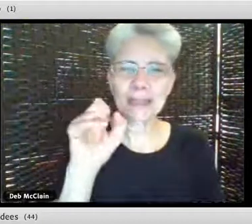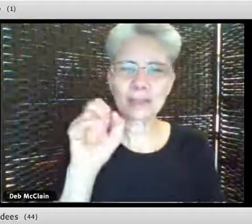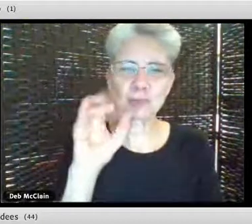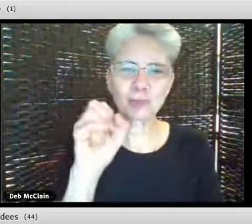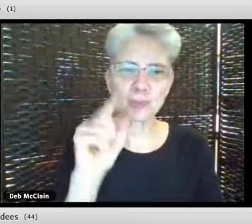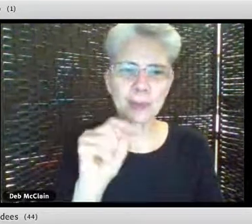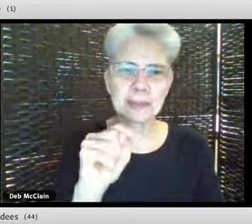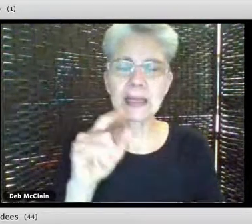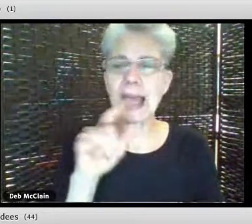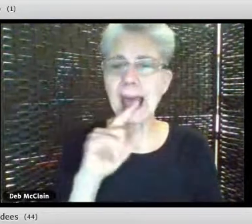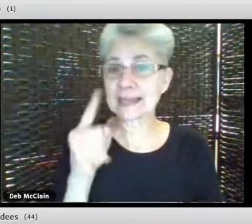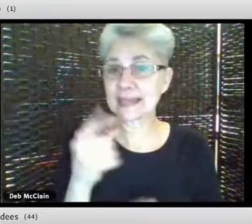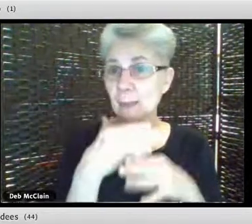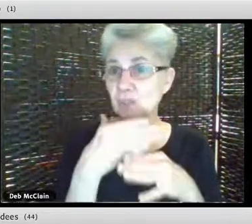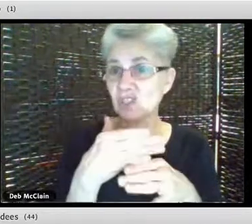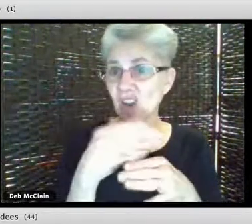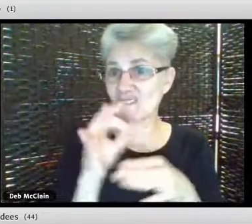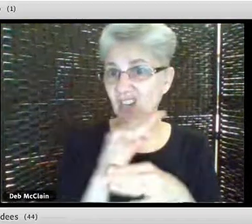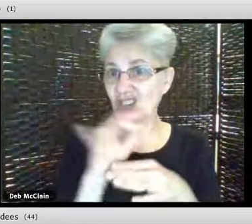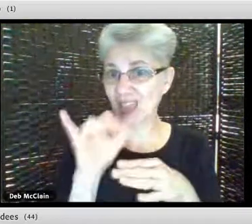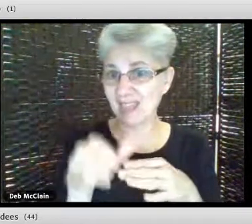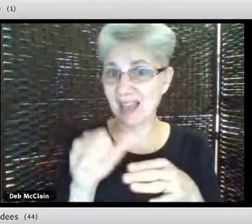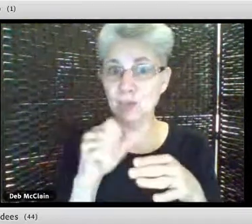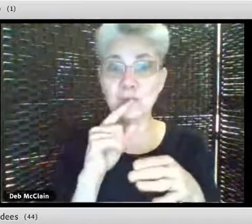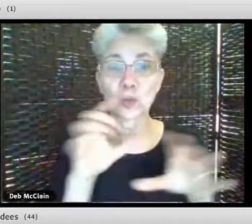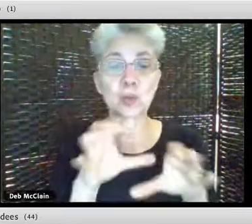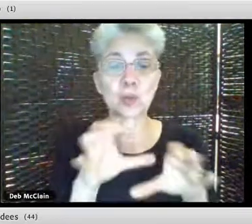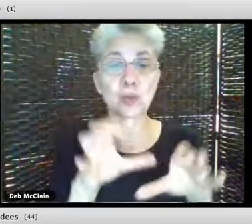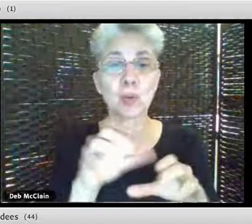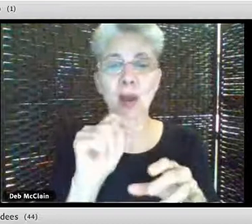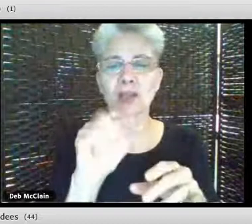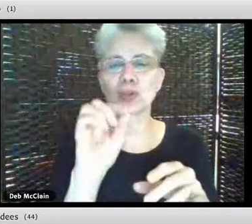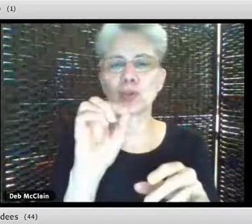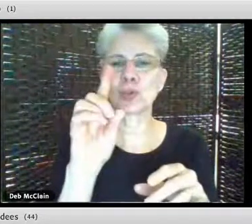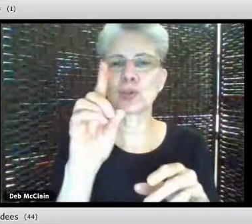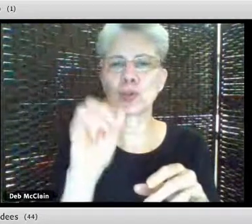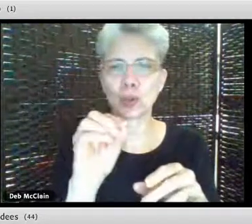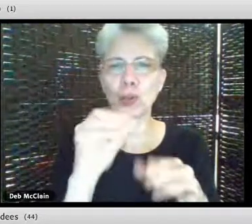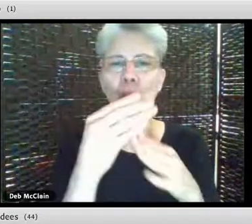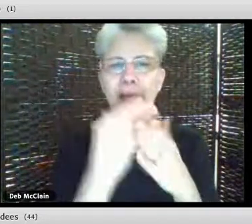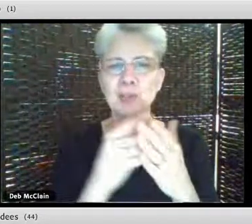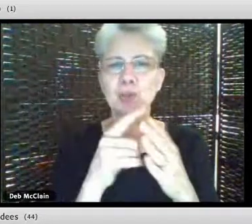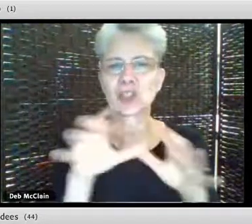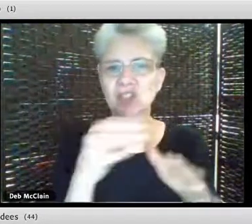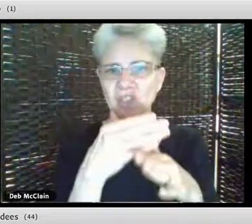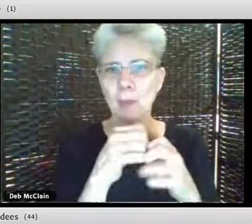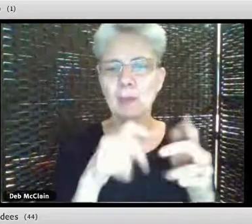So it's kind of like Pinterest. You know, and the other thing with this, too, it's got that same share functionality,